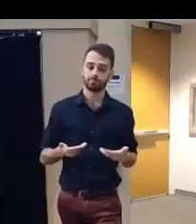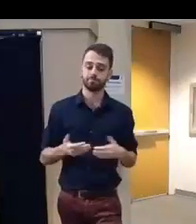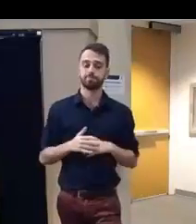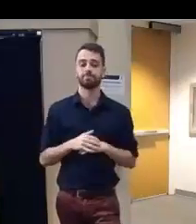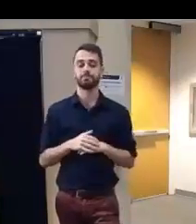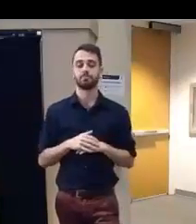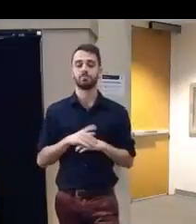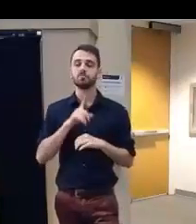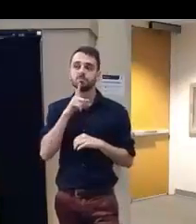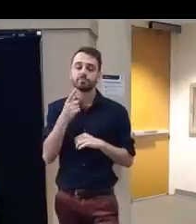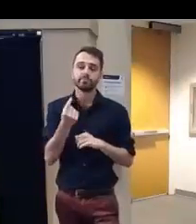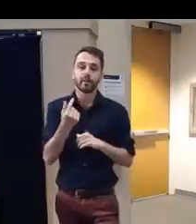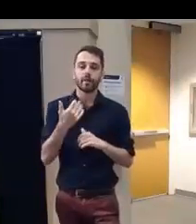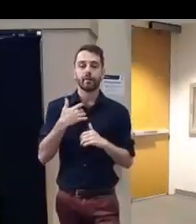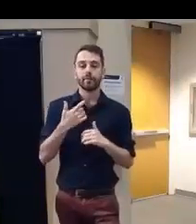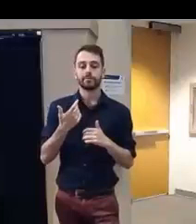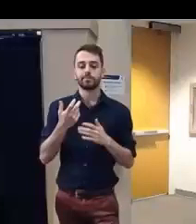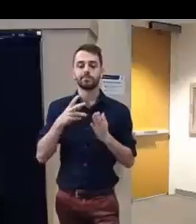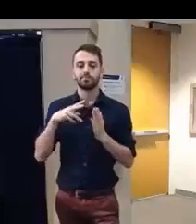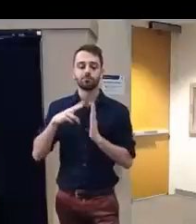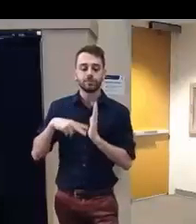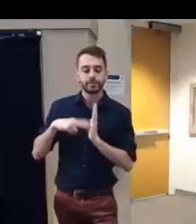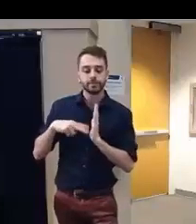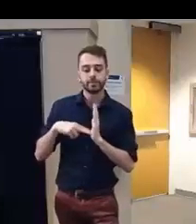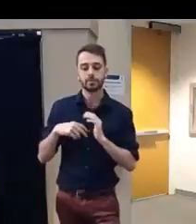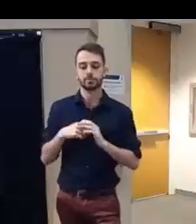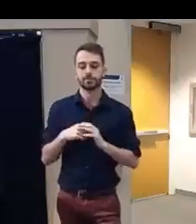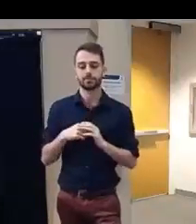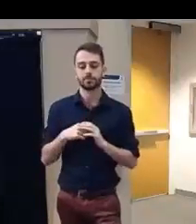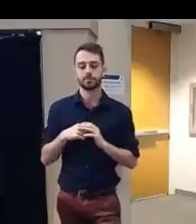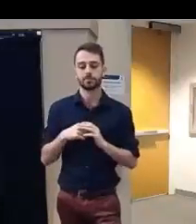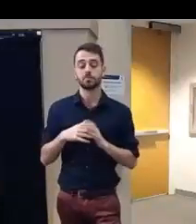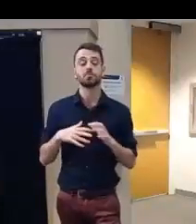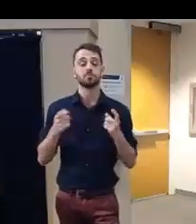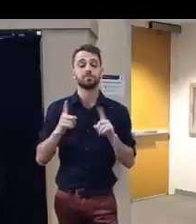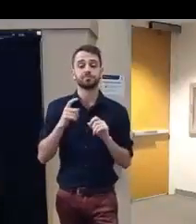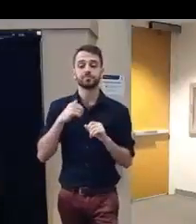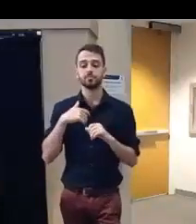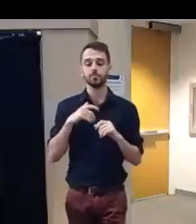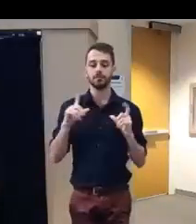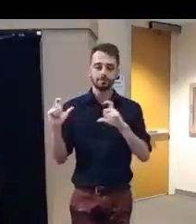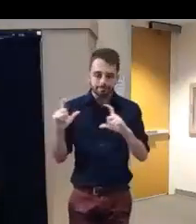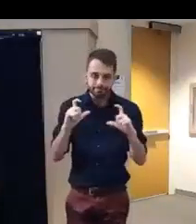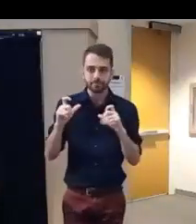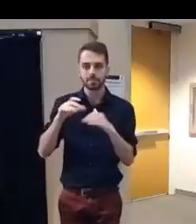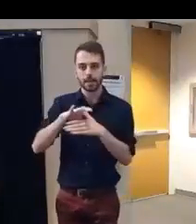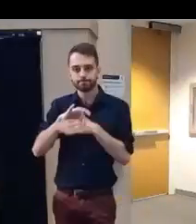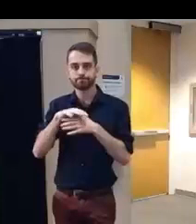pre-reading um and uh viewing of some media content and then the second part involves a